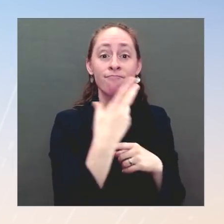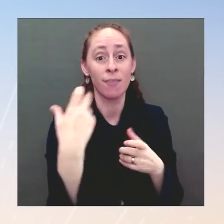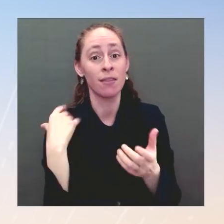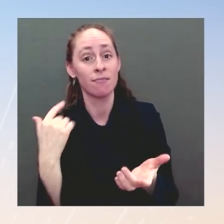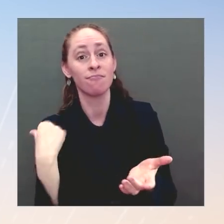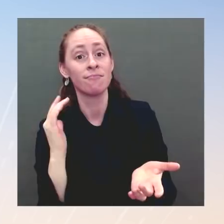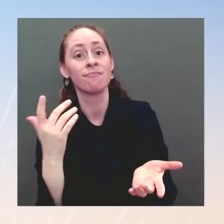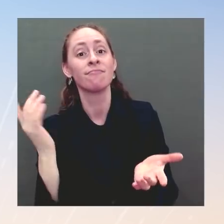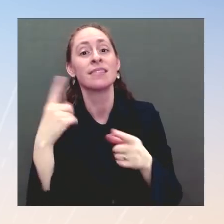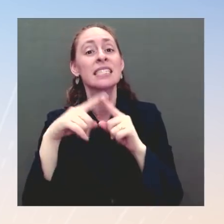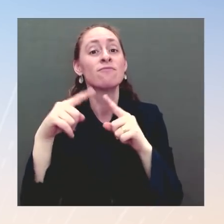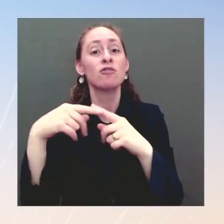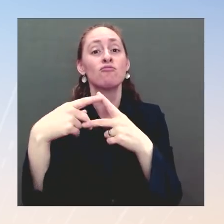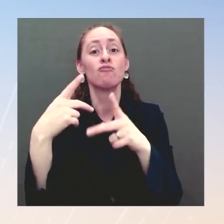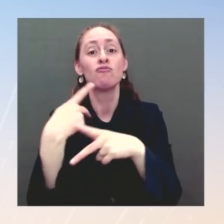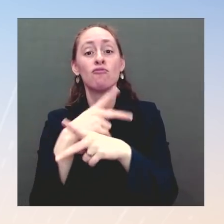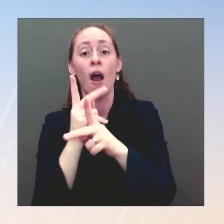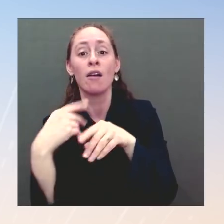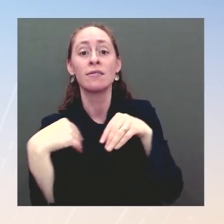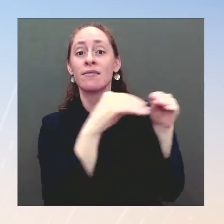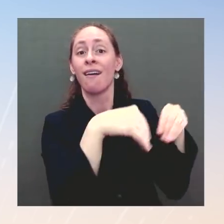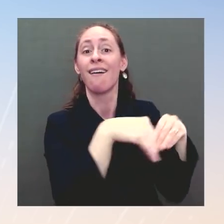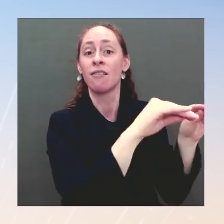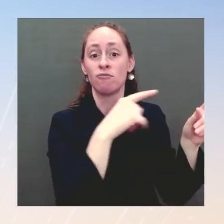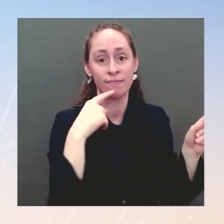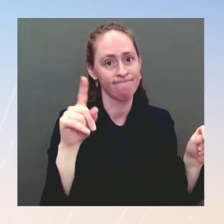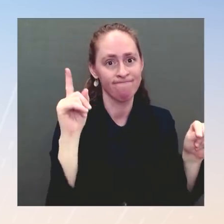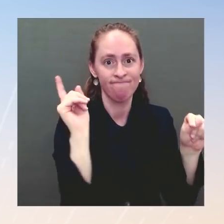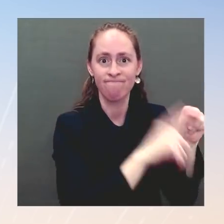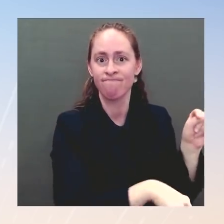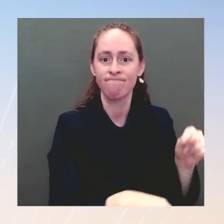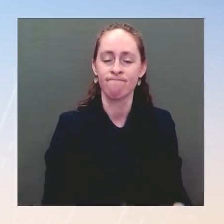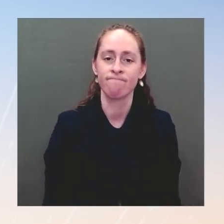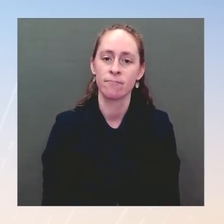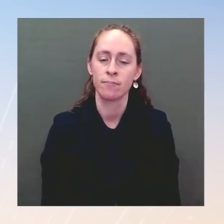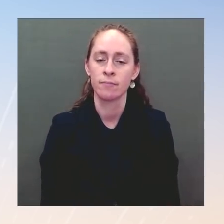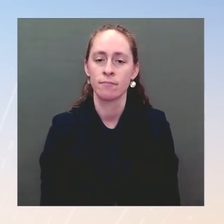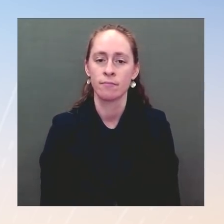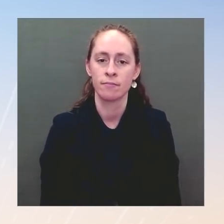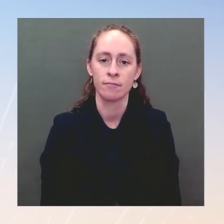And we have a range of tools that we are prepared to -- steps we are prepared to take should he further escalate.